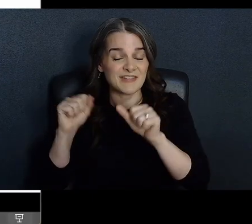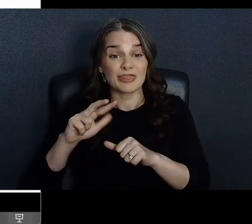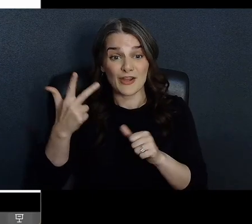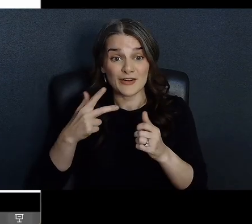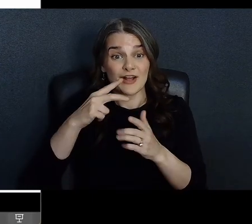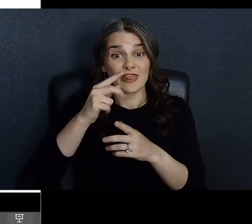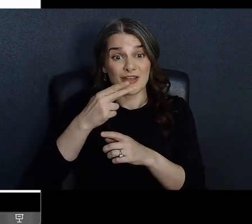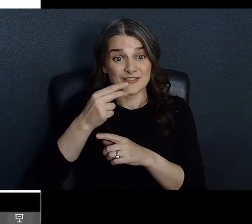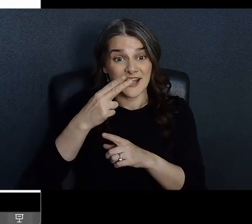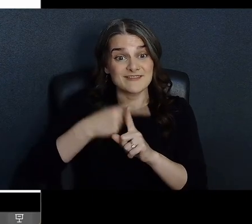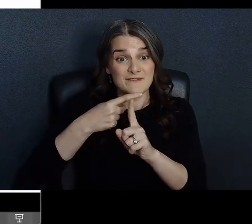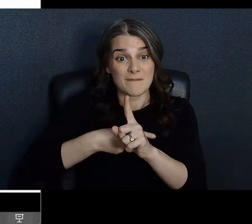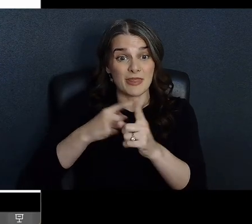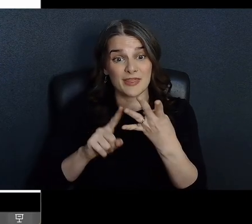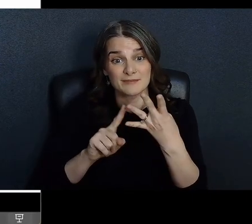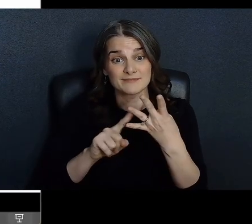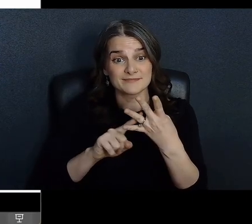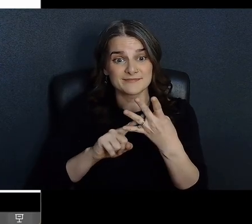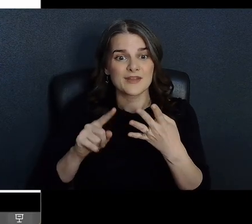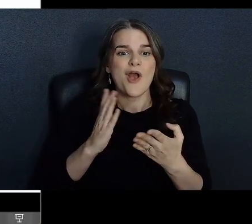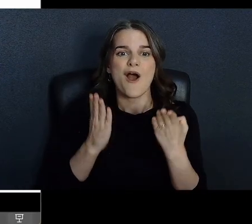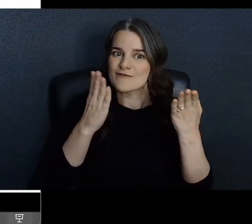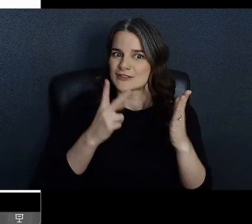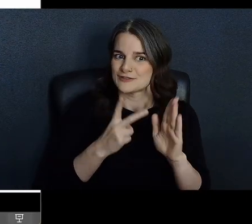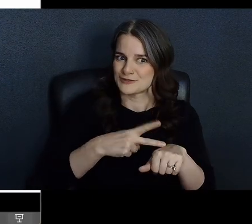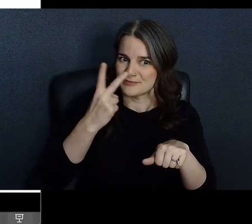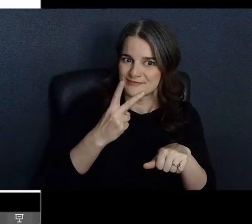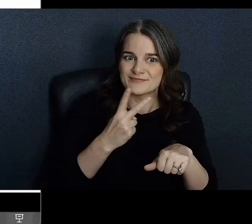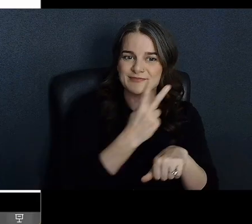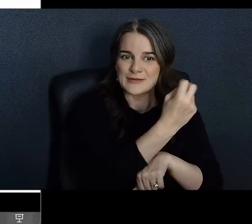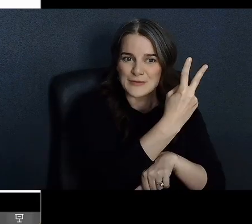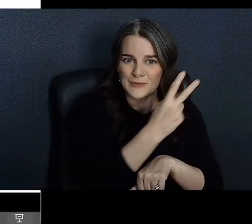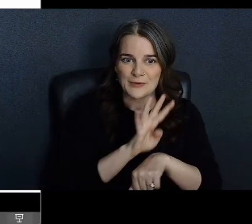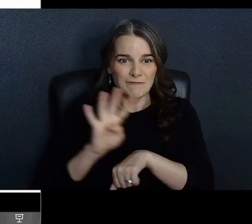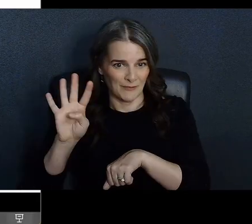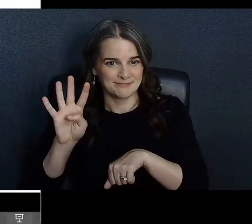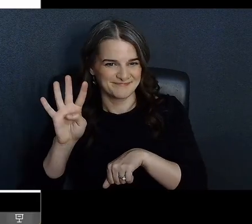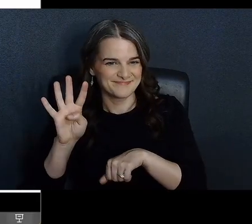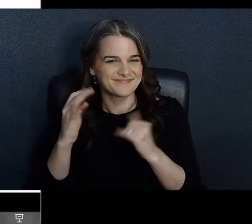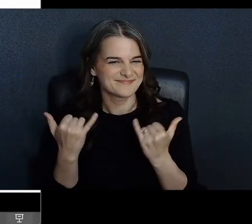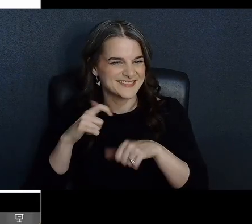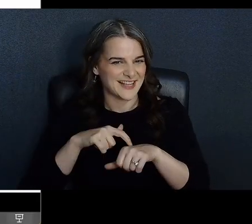and it's offered two times, one at 12:00 noon and one at 4 o'clock, which is this time slot.